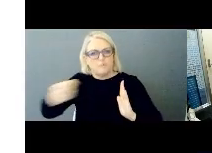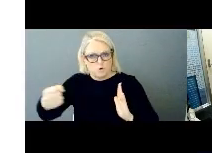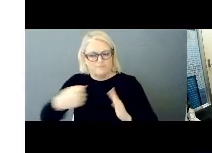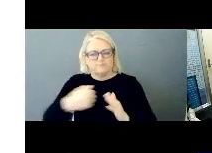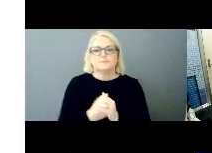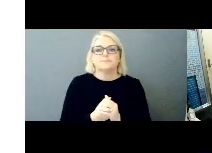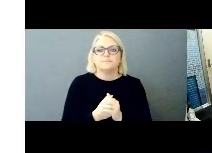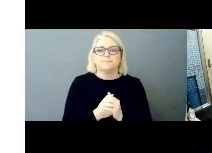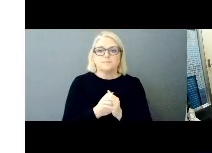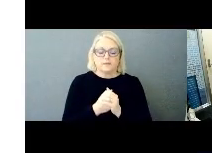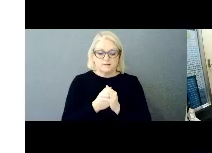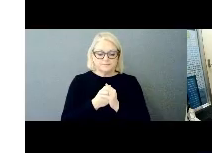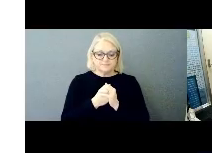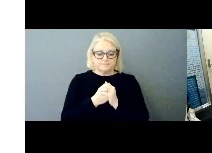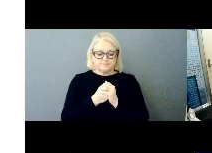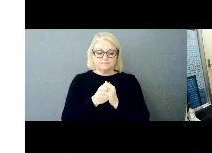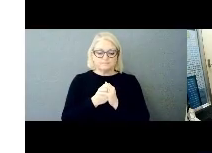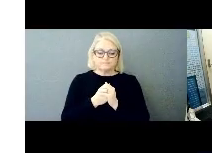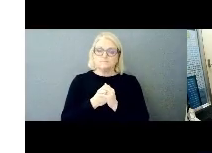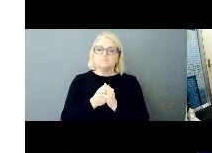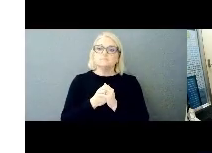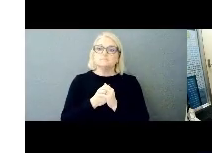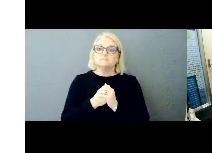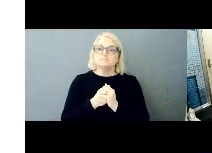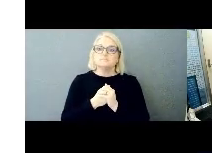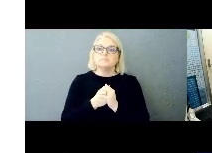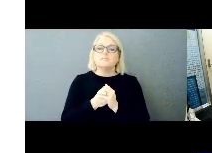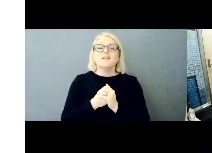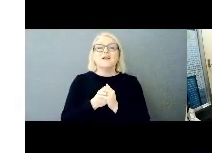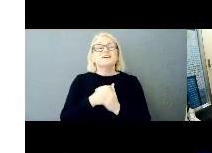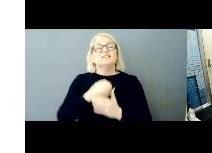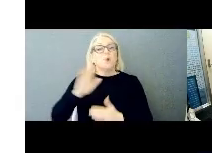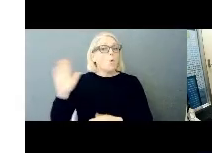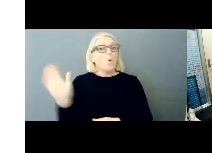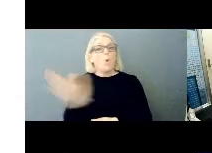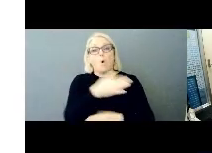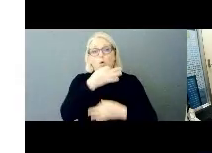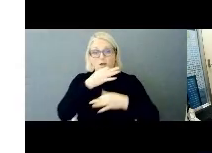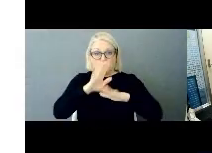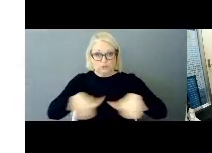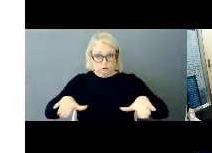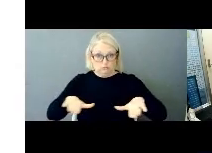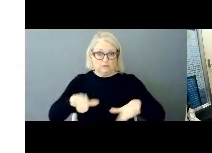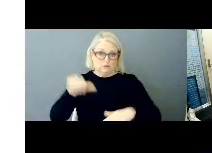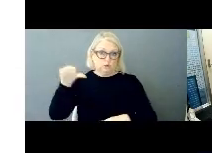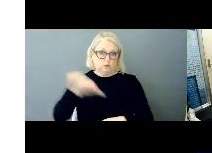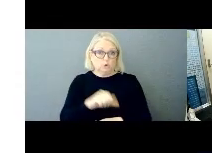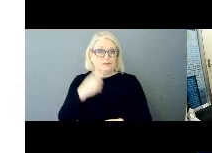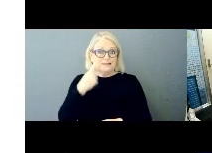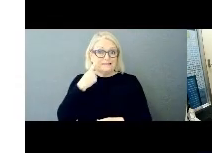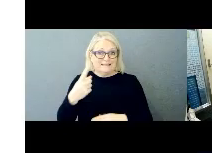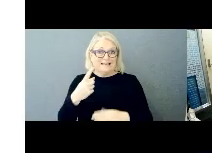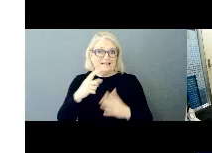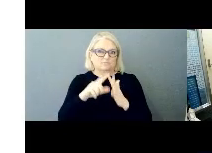So, you're supposed to see... All kids are supposed to see a GP by 30 days. You can see it's just over 30%